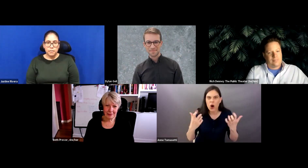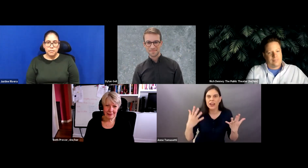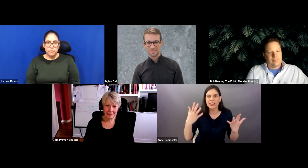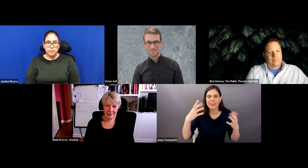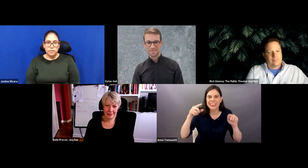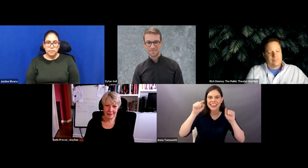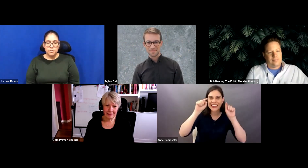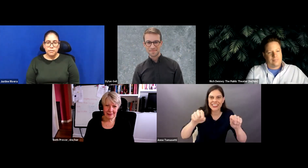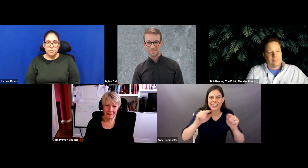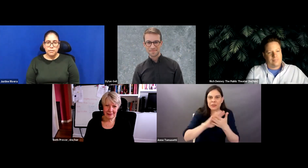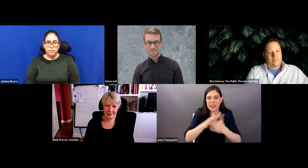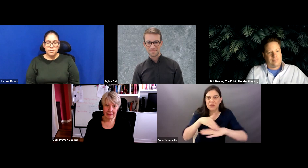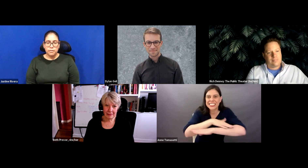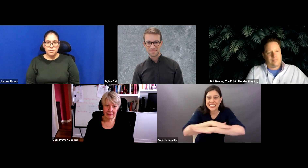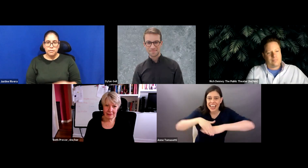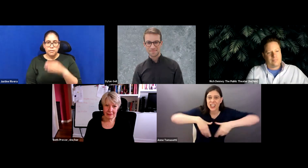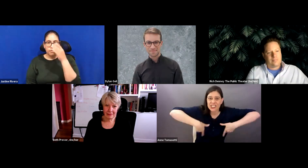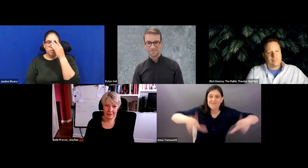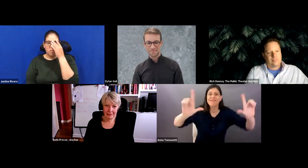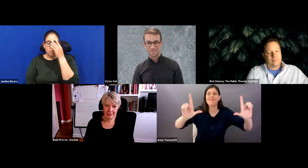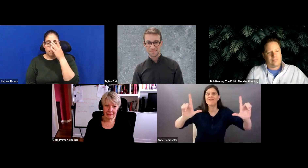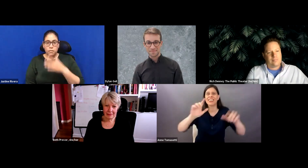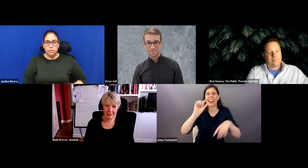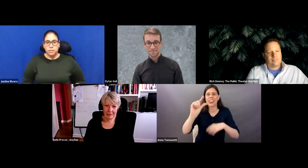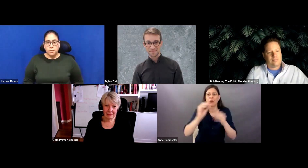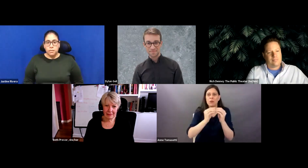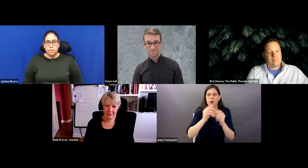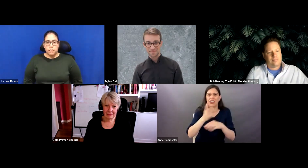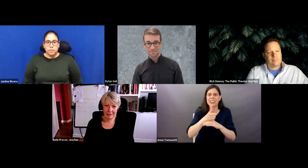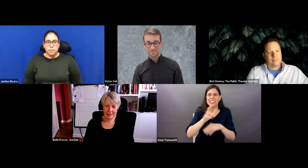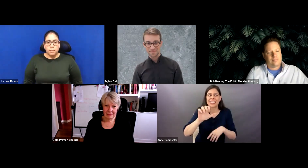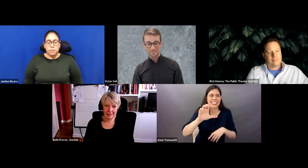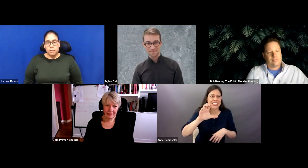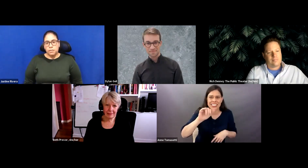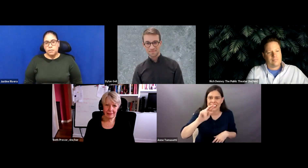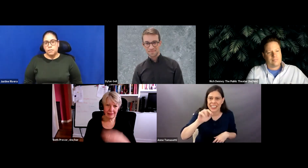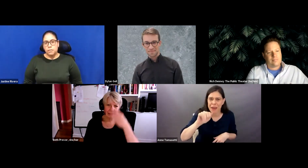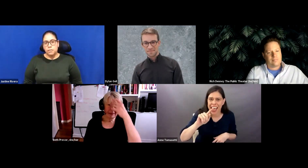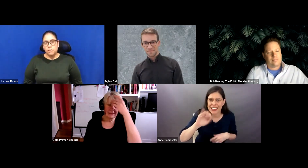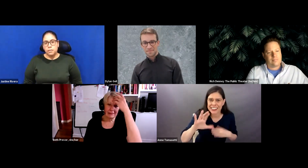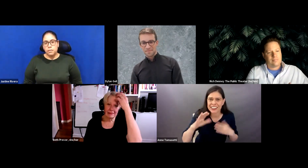cast, we wanted to find a way to work with them and to make sure